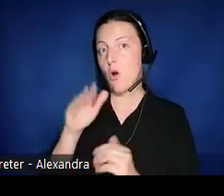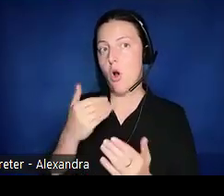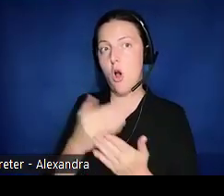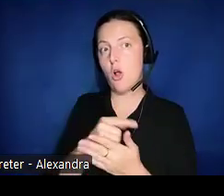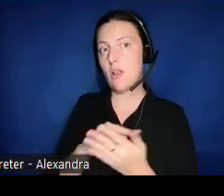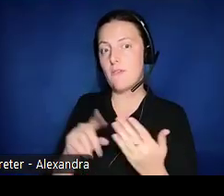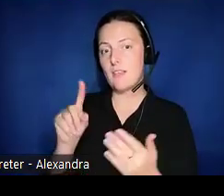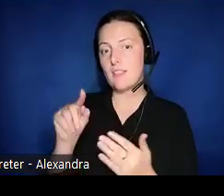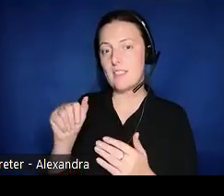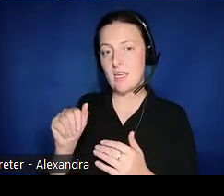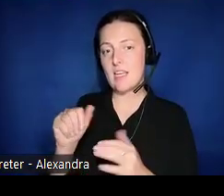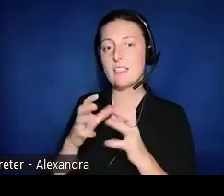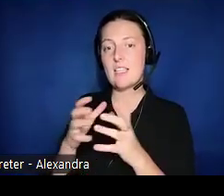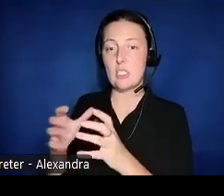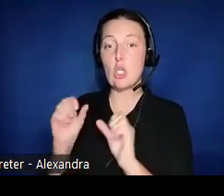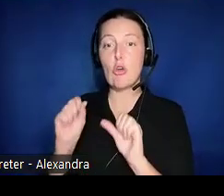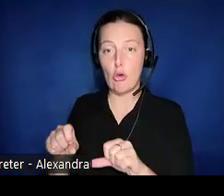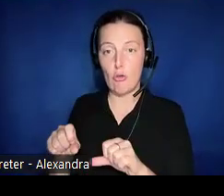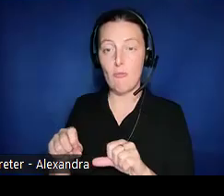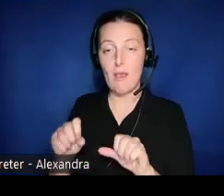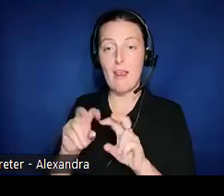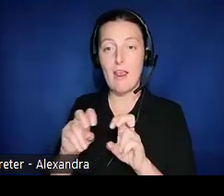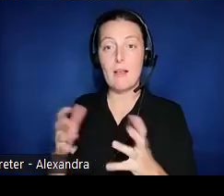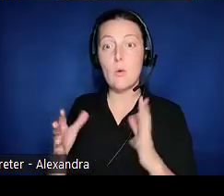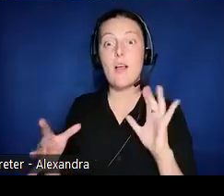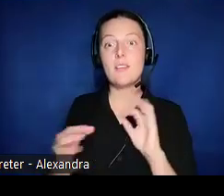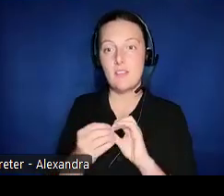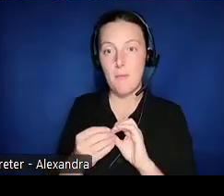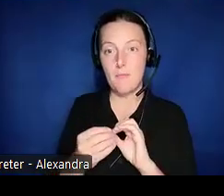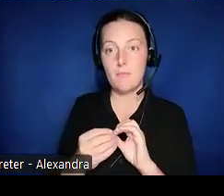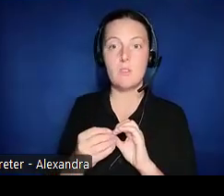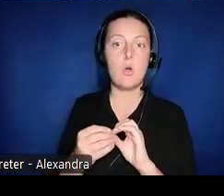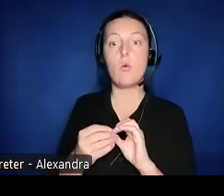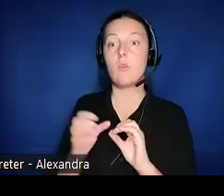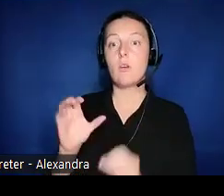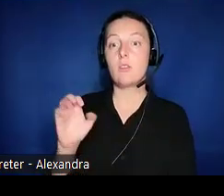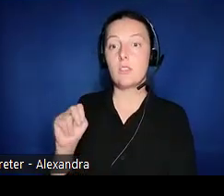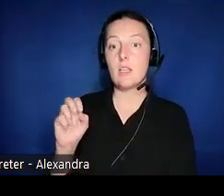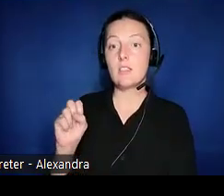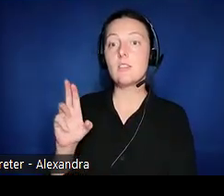sum, right? So the the census gets conducted to figure out how much uh should we be taxing people.